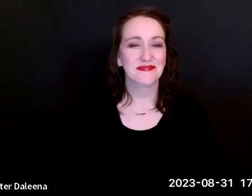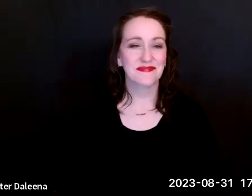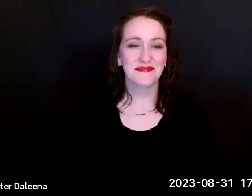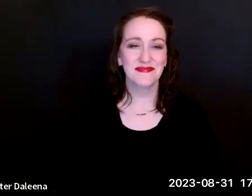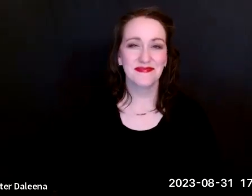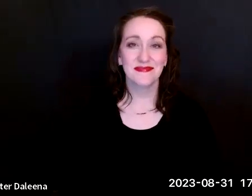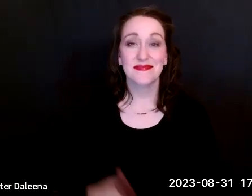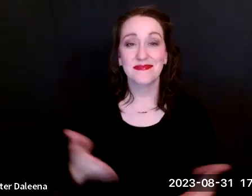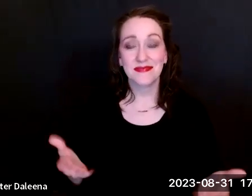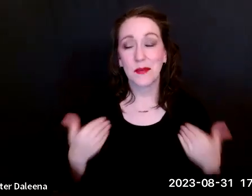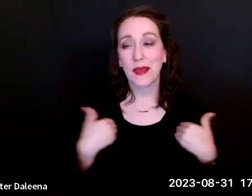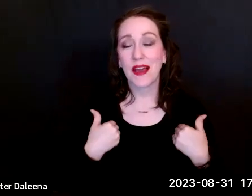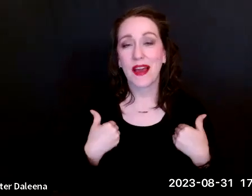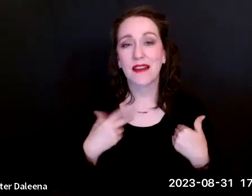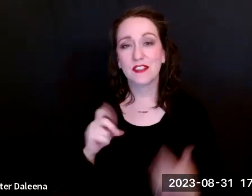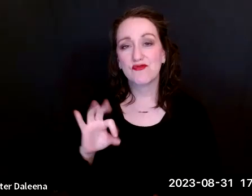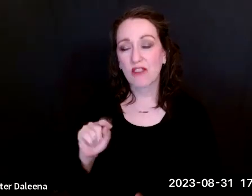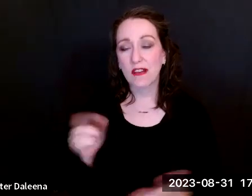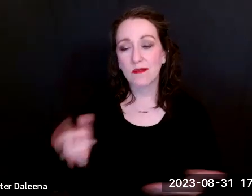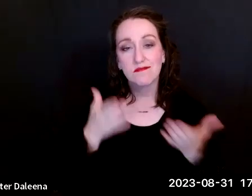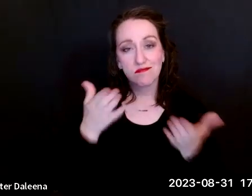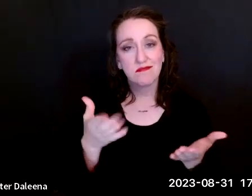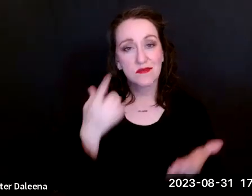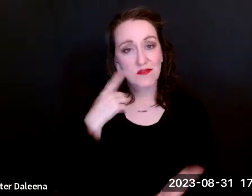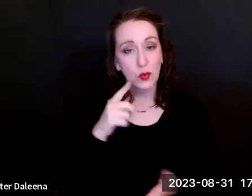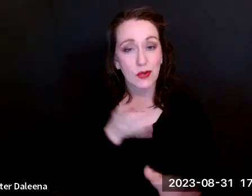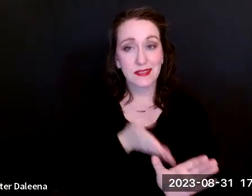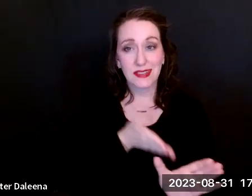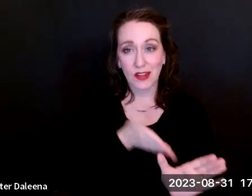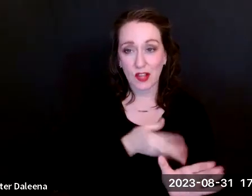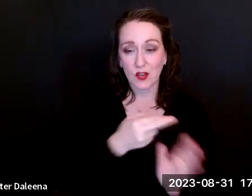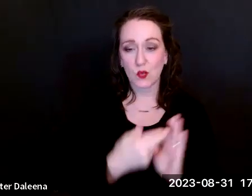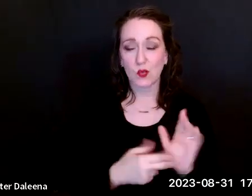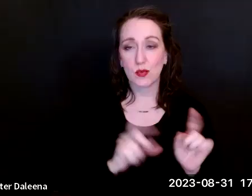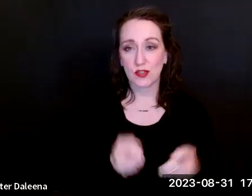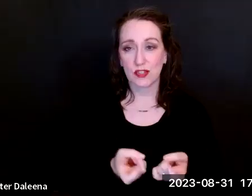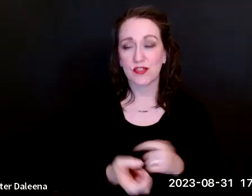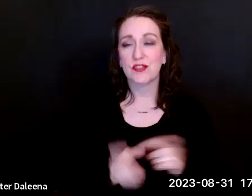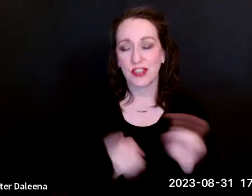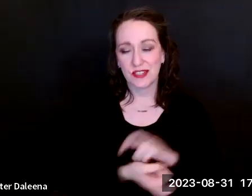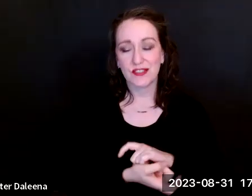here we have our draft recommendations for psychology rule changes as a reminder these